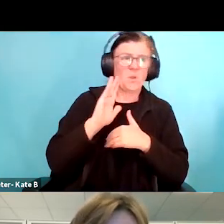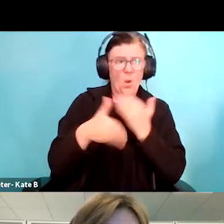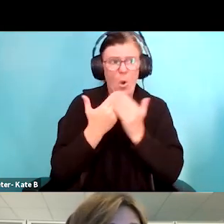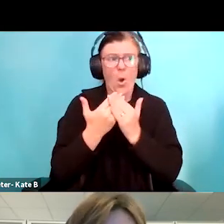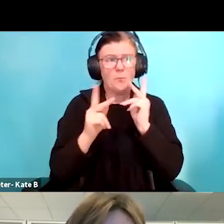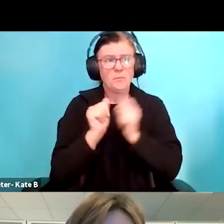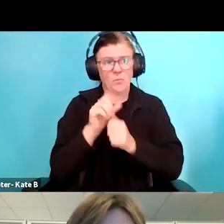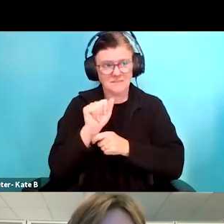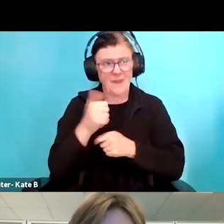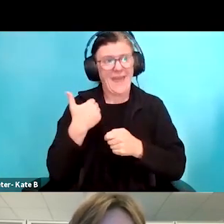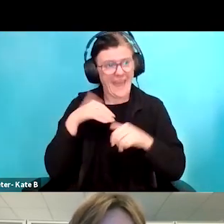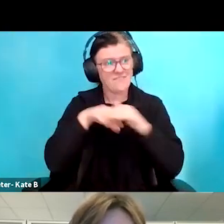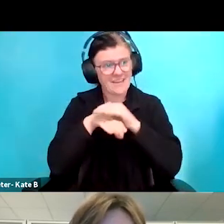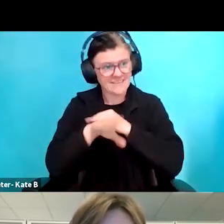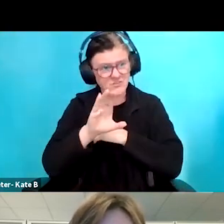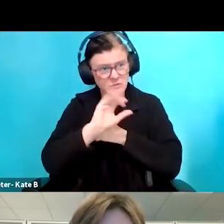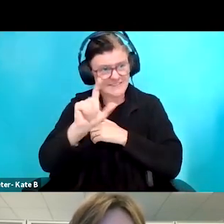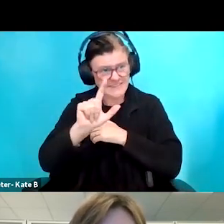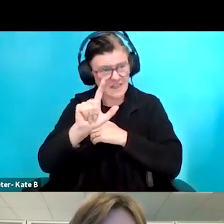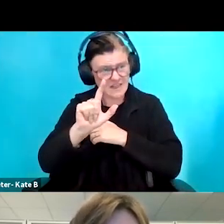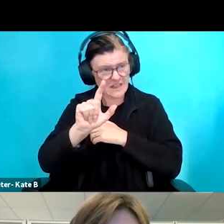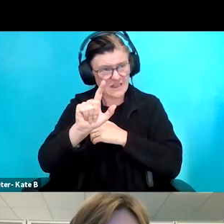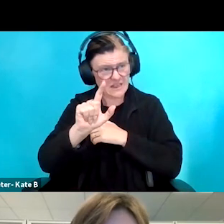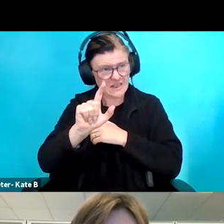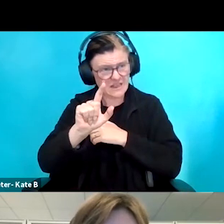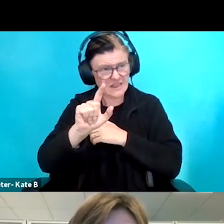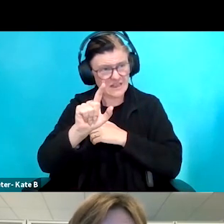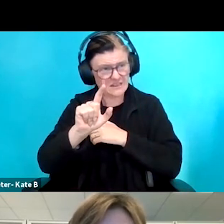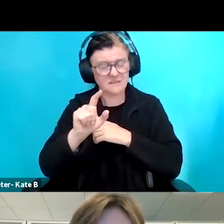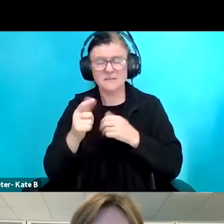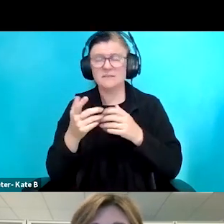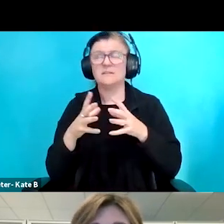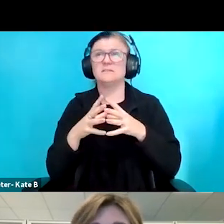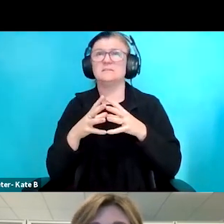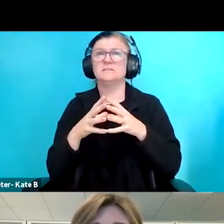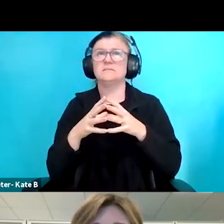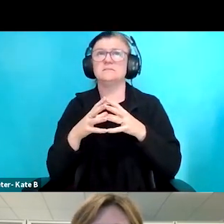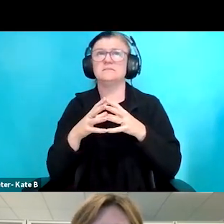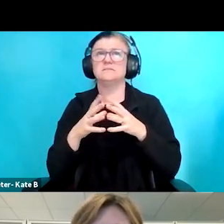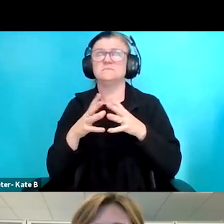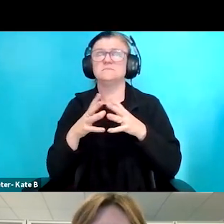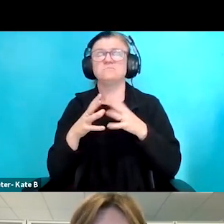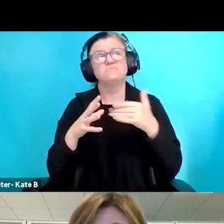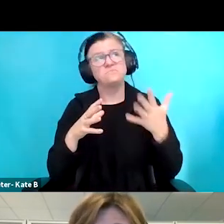have access to a center for independent living and also can you talk about if there are individuals